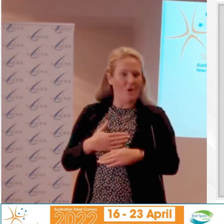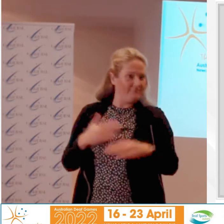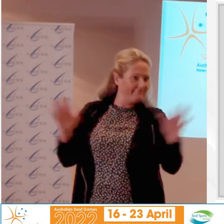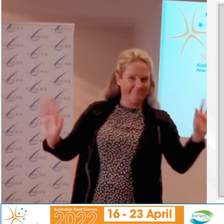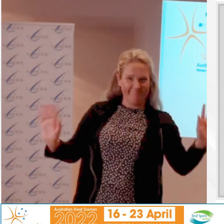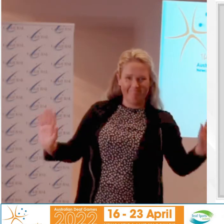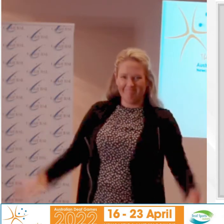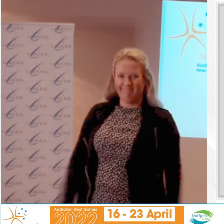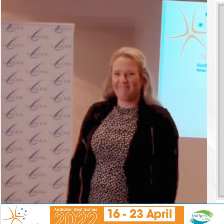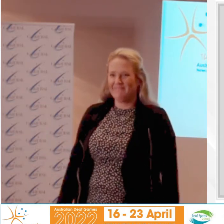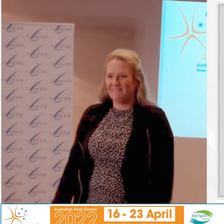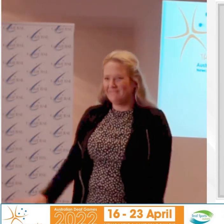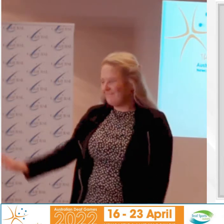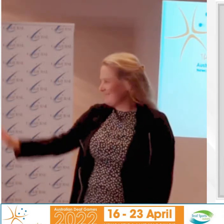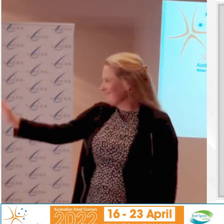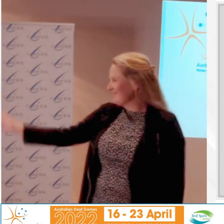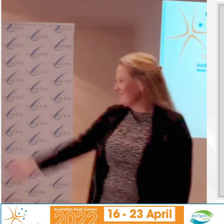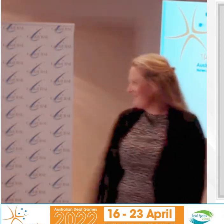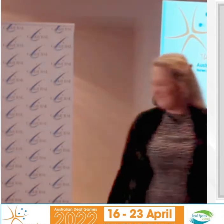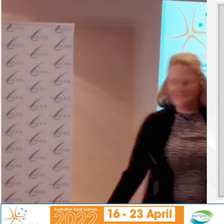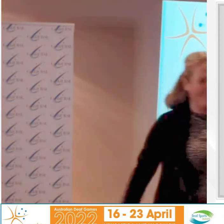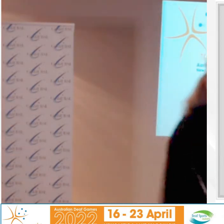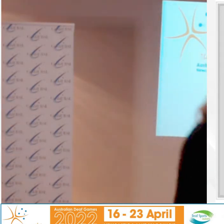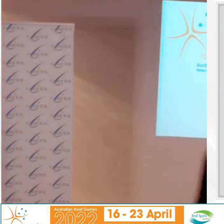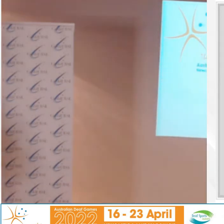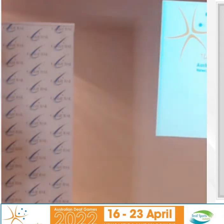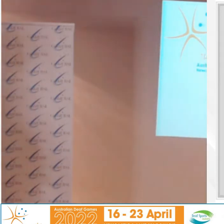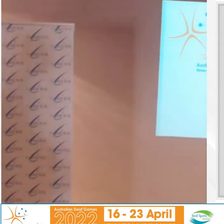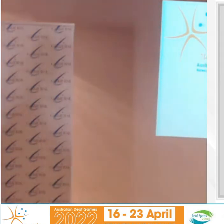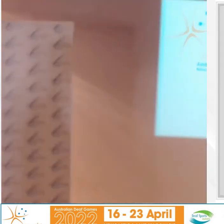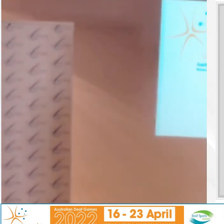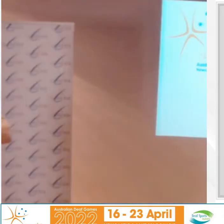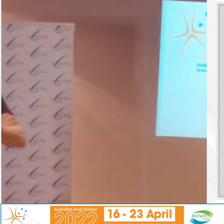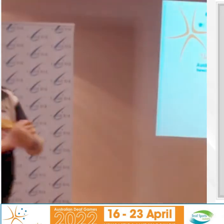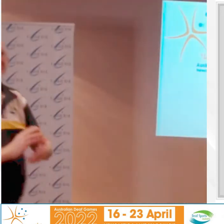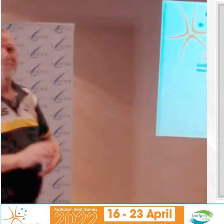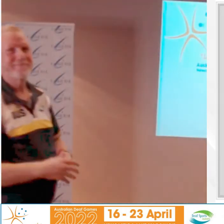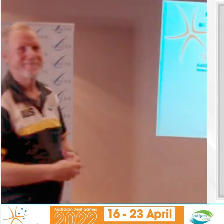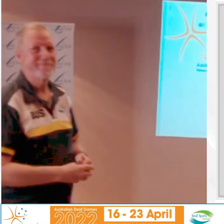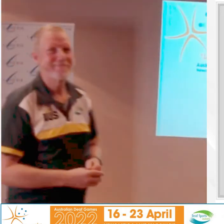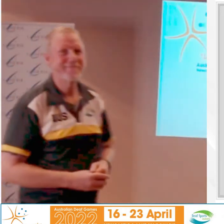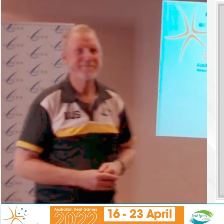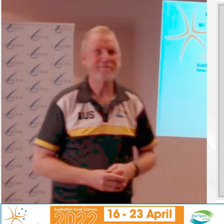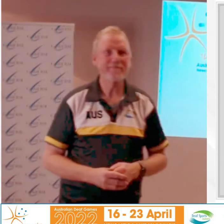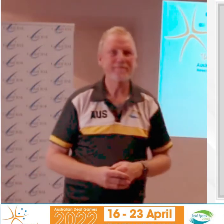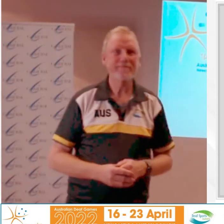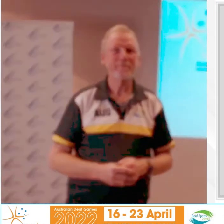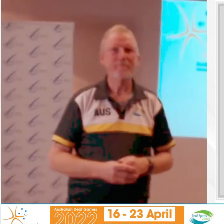exciting so looking forward to doing that job